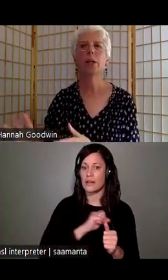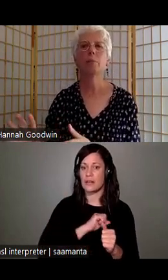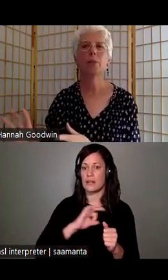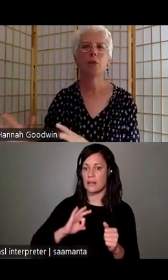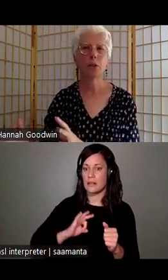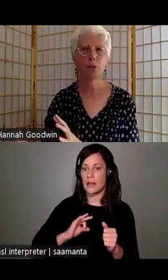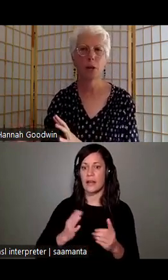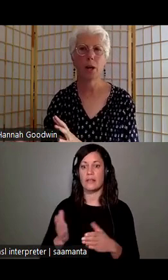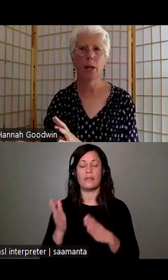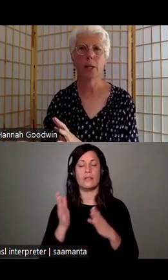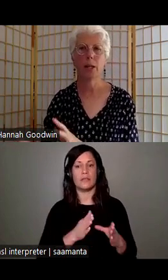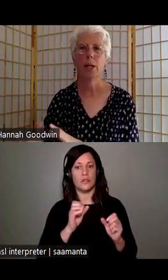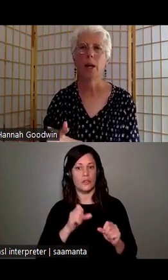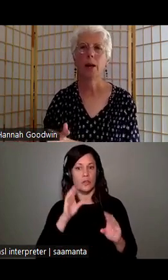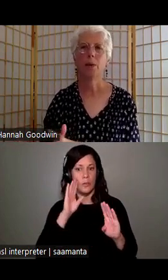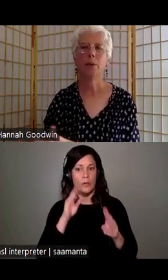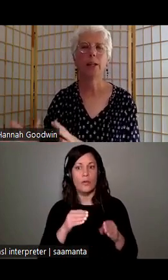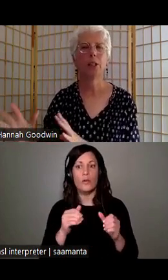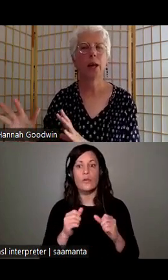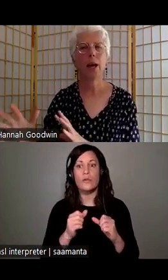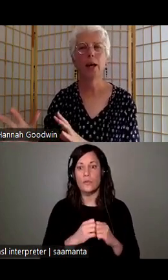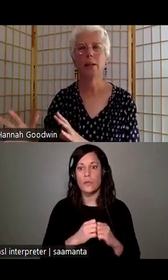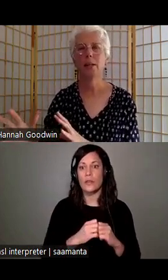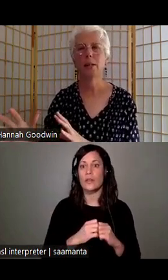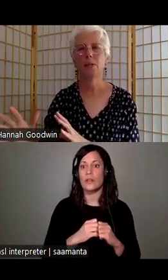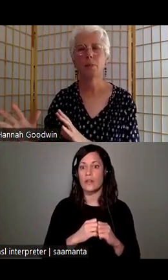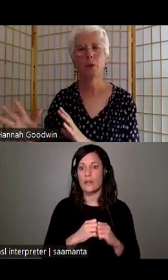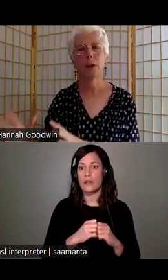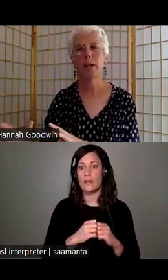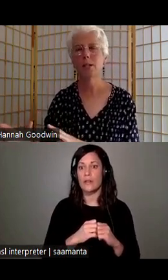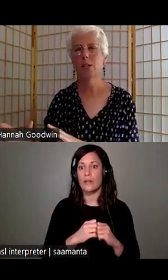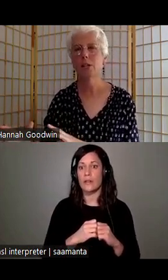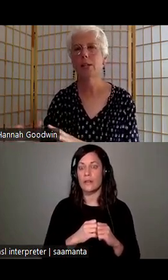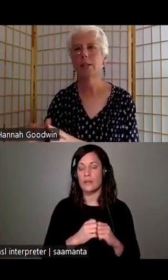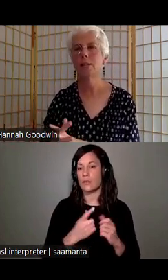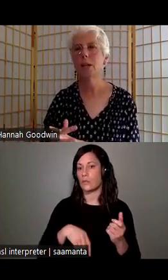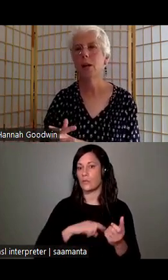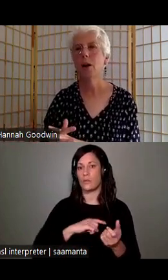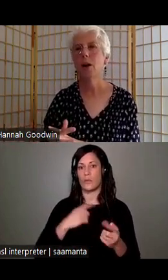It can be focused on, we've actually had some great sessions